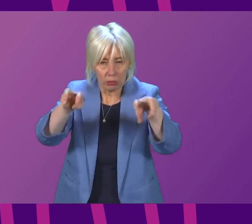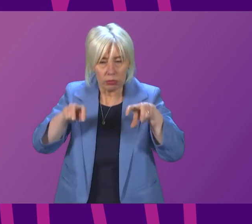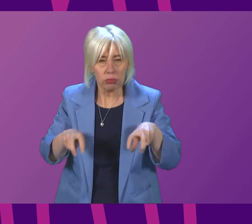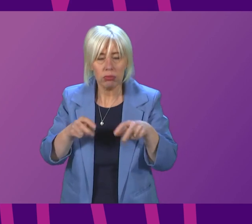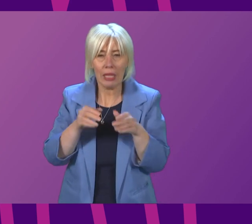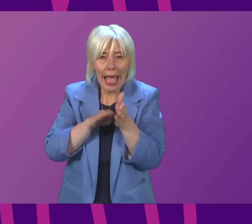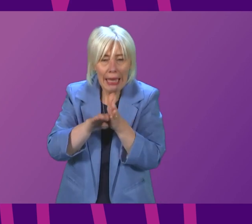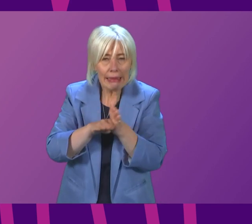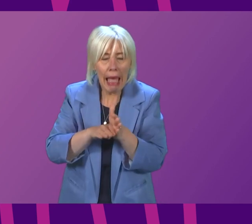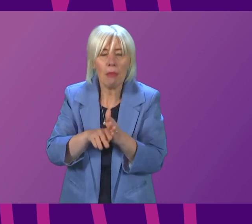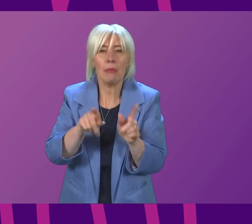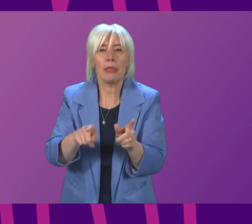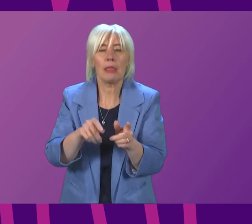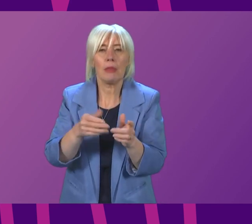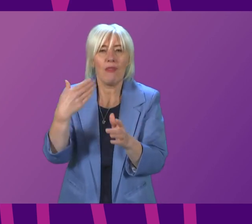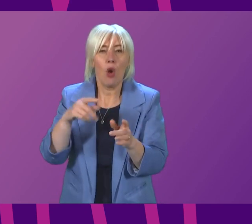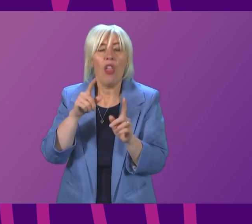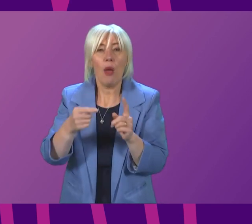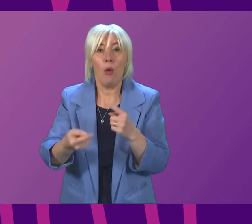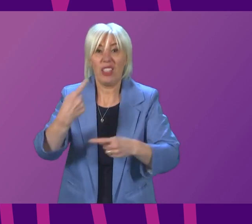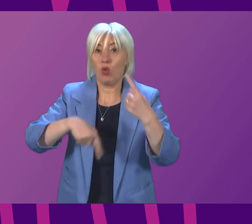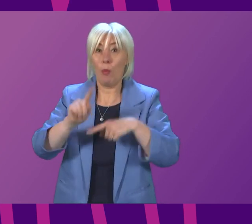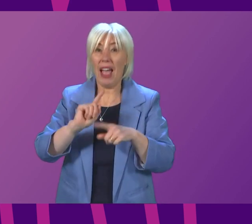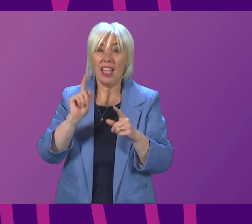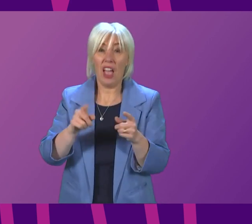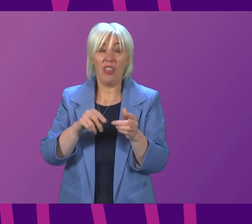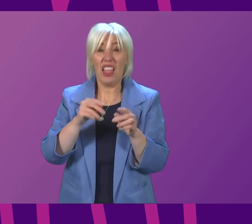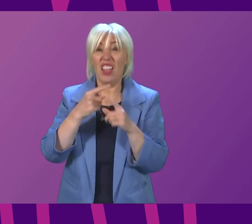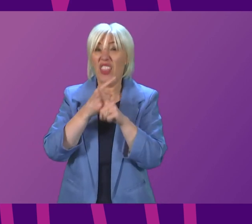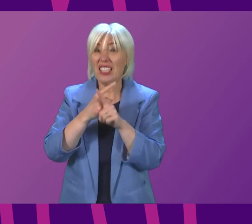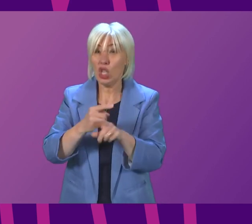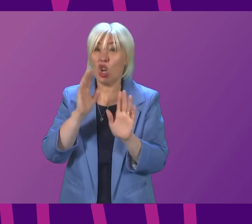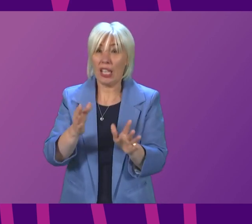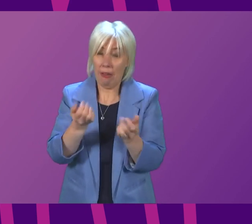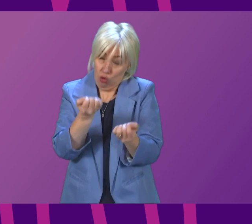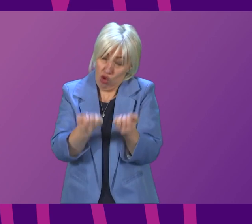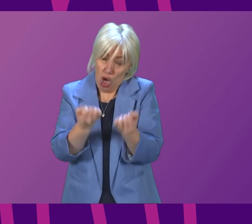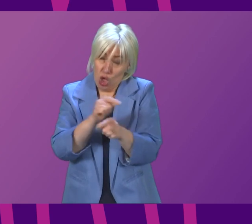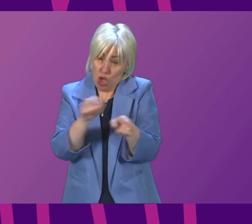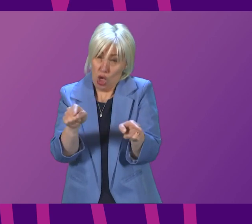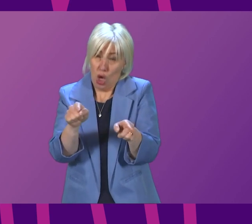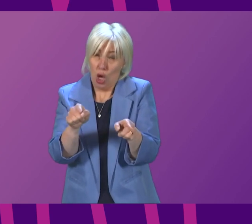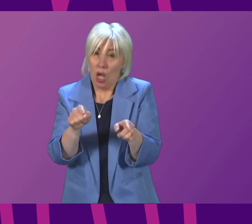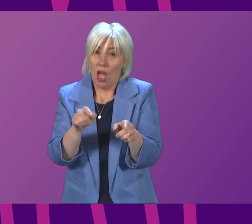a situation that is akin to the past two years, where teacher judgment comes to bear instead of exams.